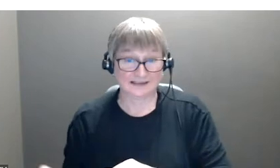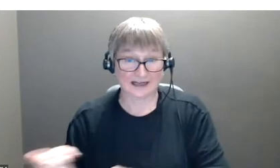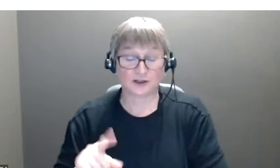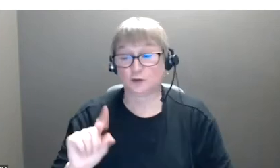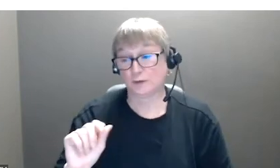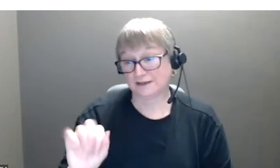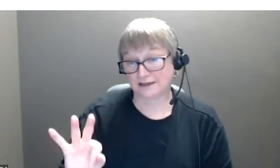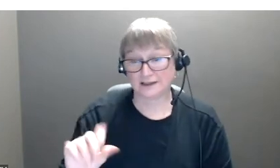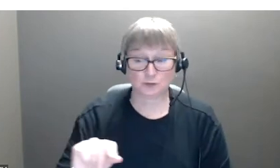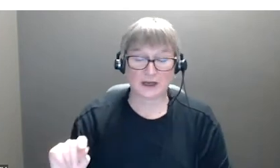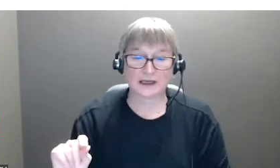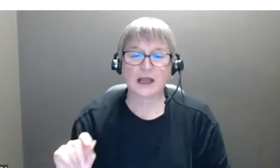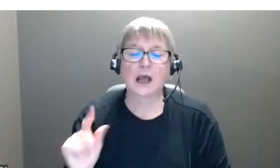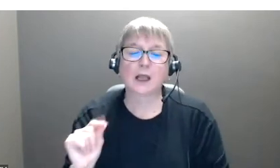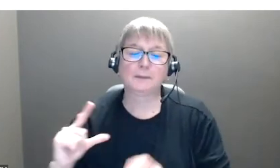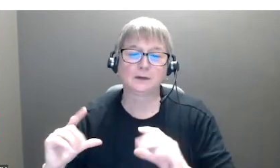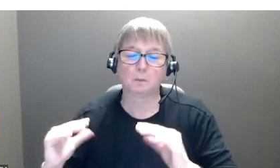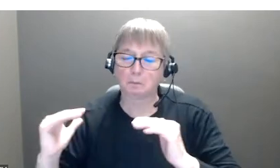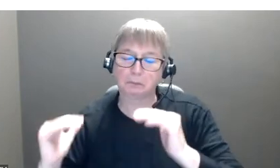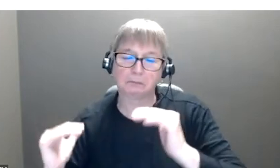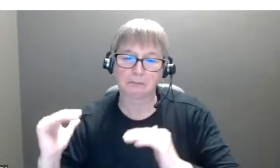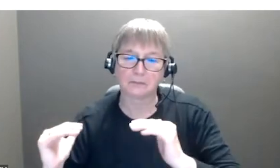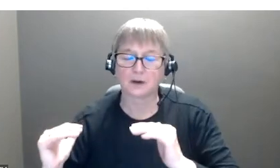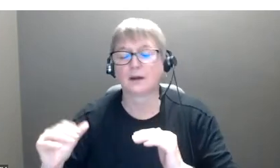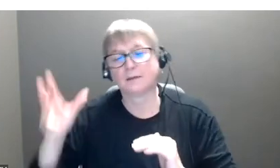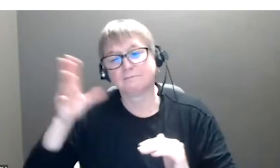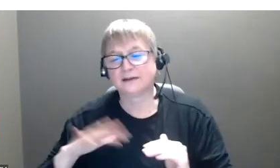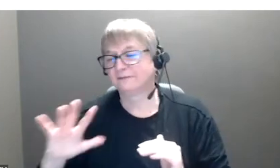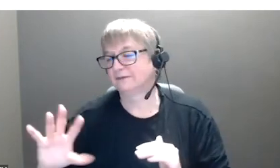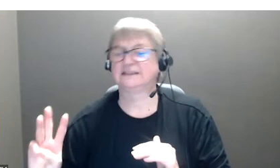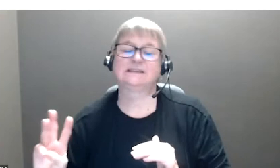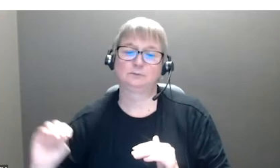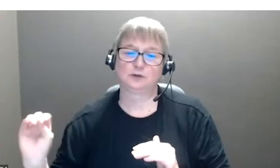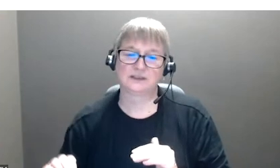56 percent of participating clients, compared to 42 percent for females. Overall,